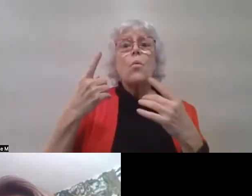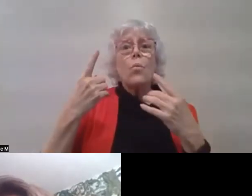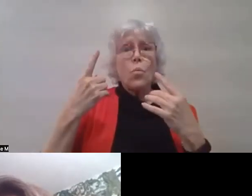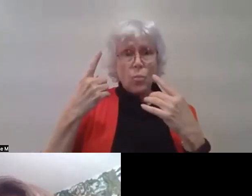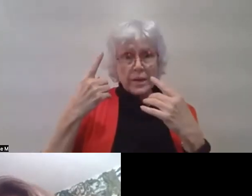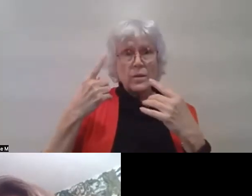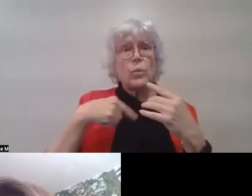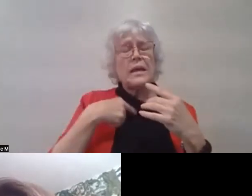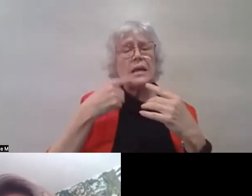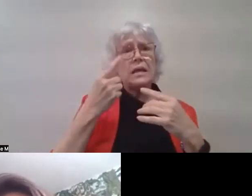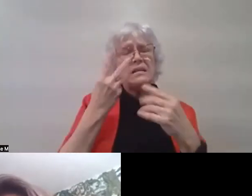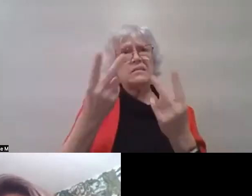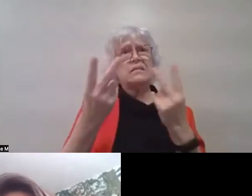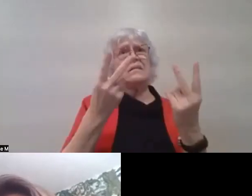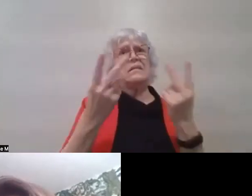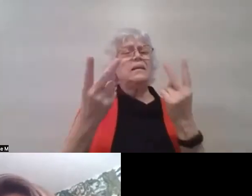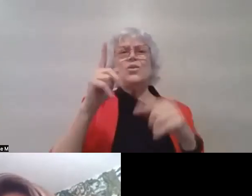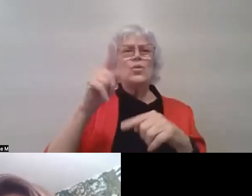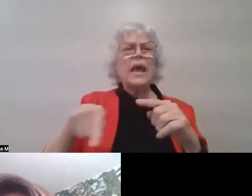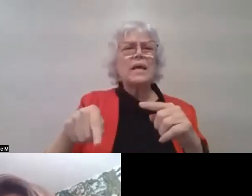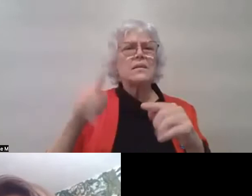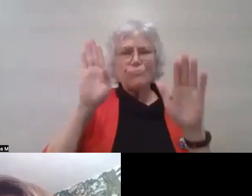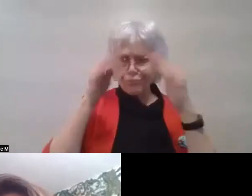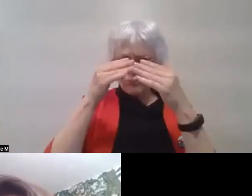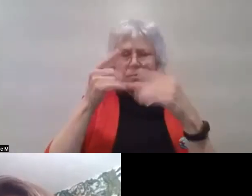un-perceive it, there is no going back. It shifts everything.